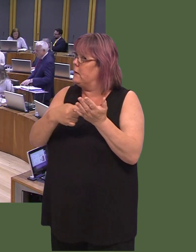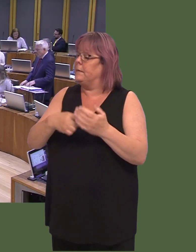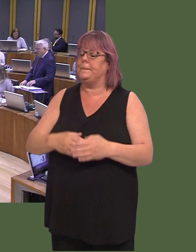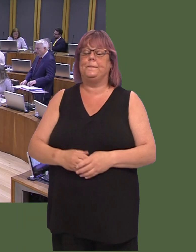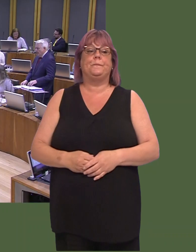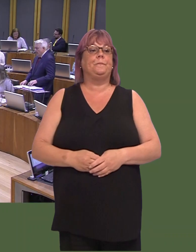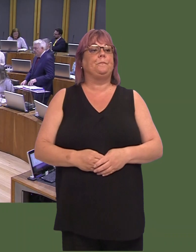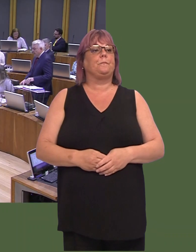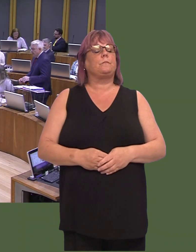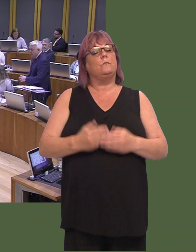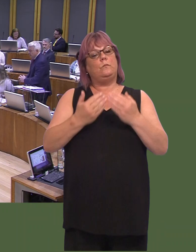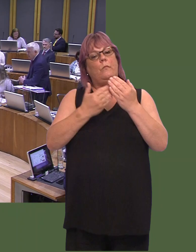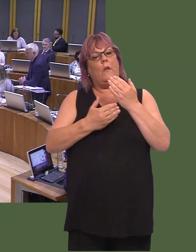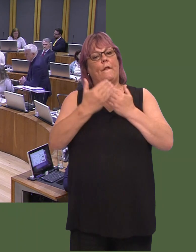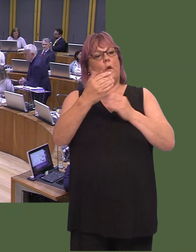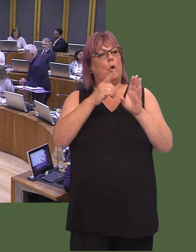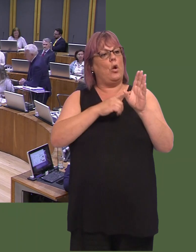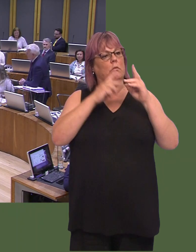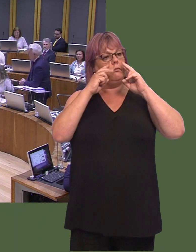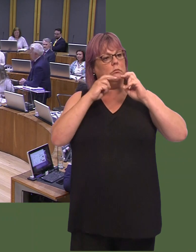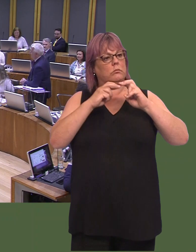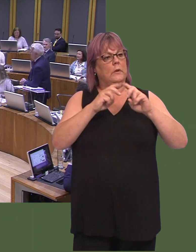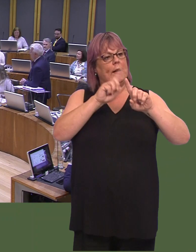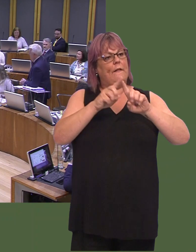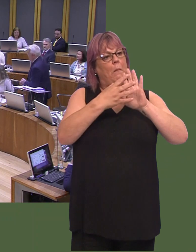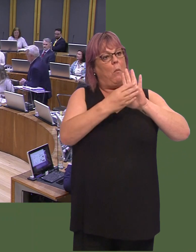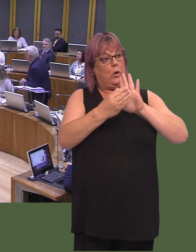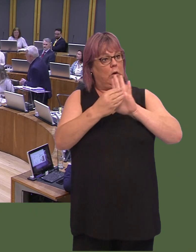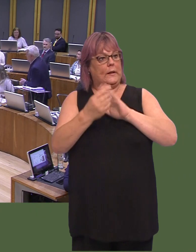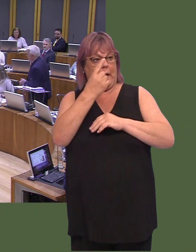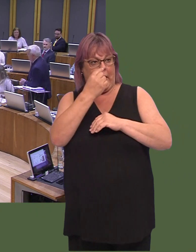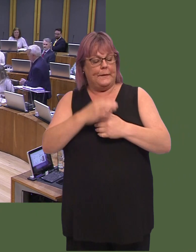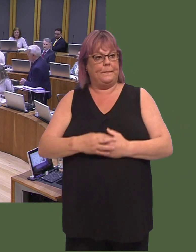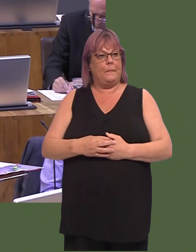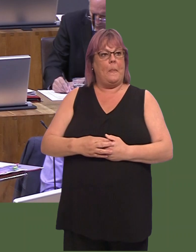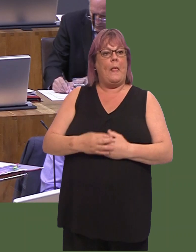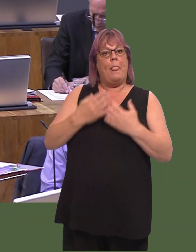Carwyn Jones AM: I think that there is a great deal of scope over the next few years to examine models such as that.